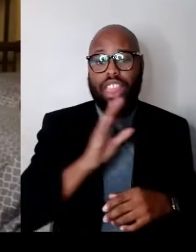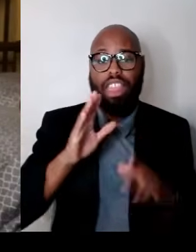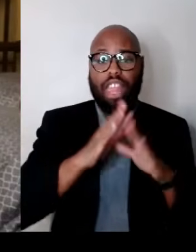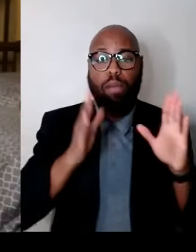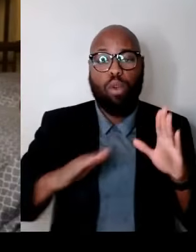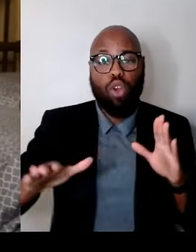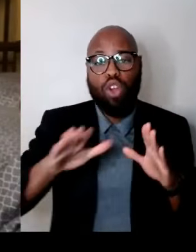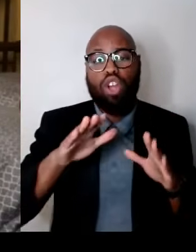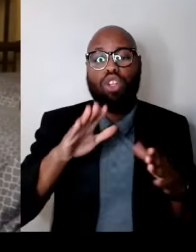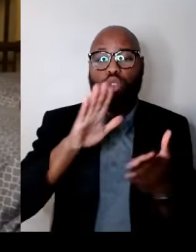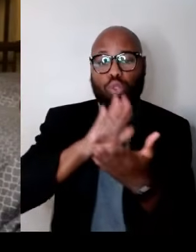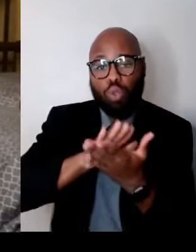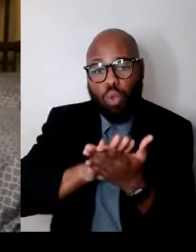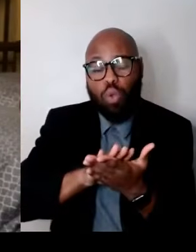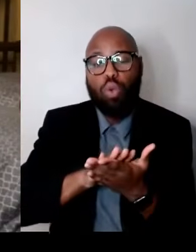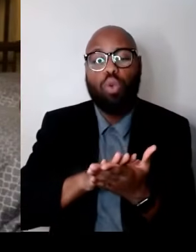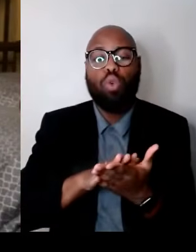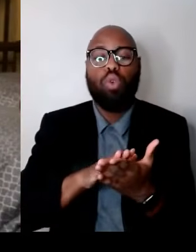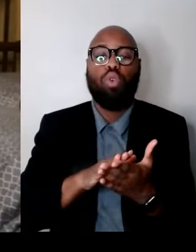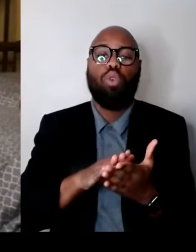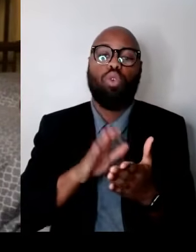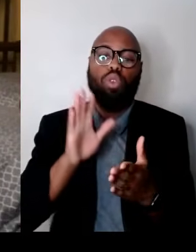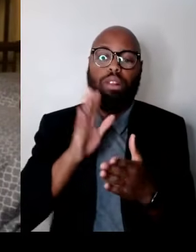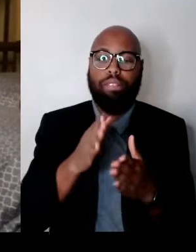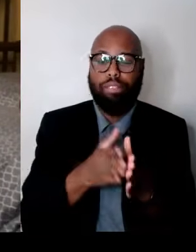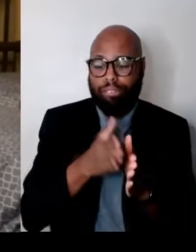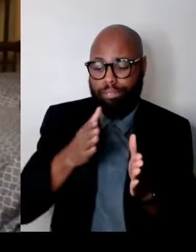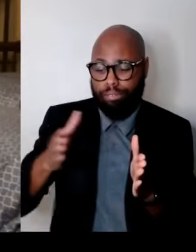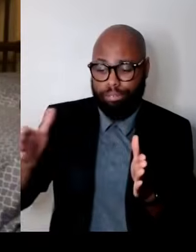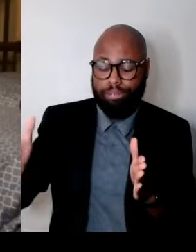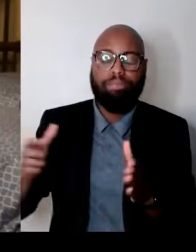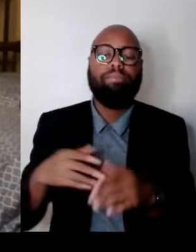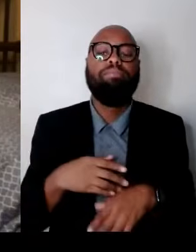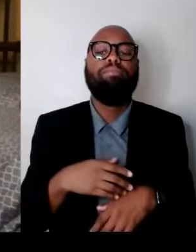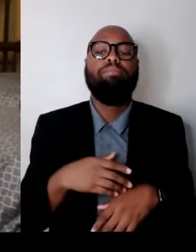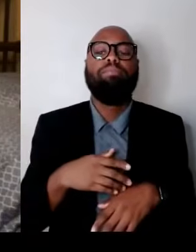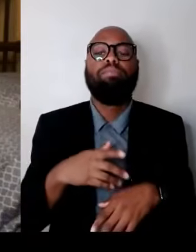on their blocks to deal with the real issues of the fallout